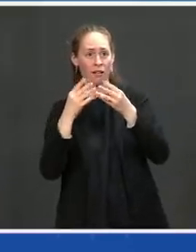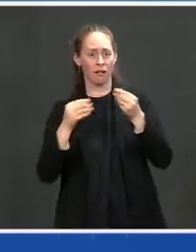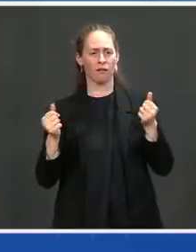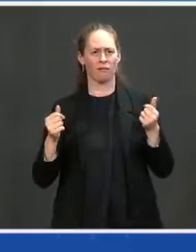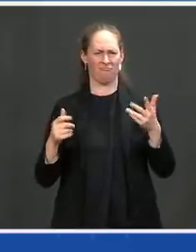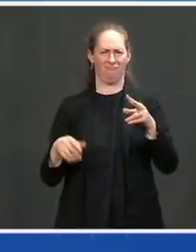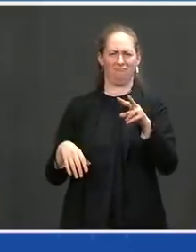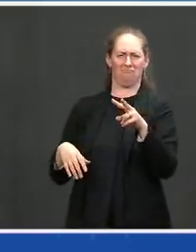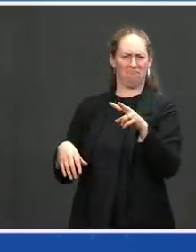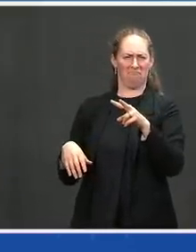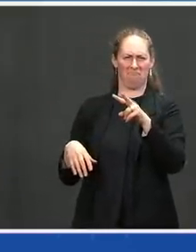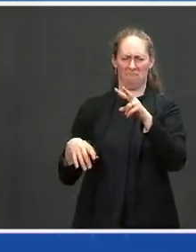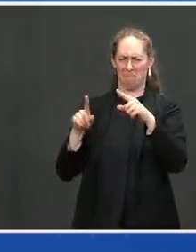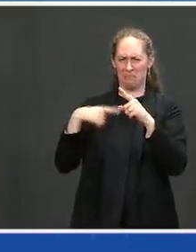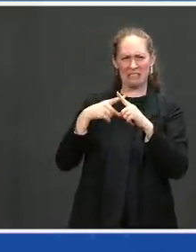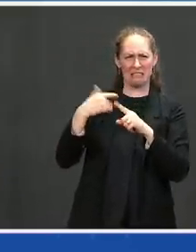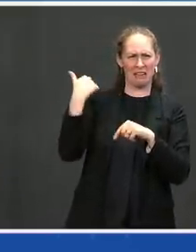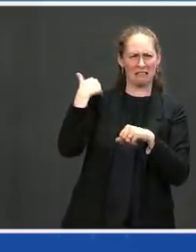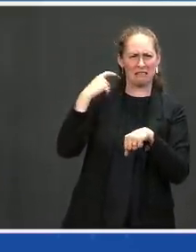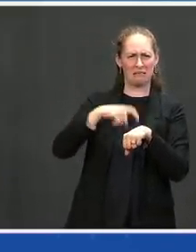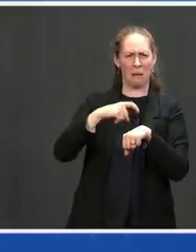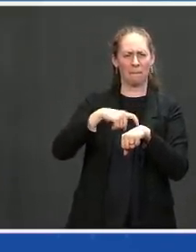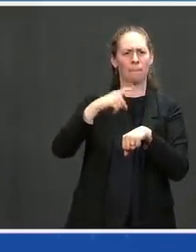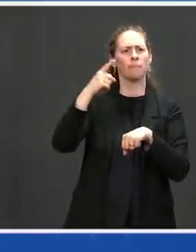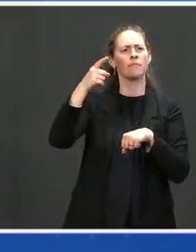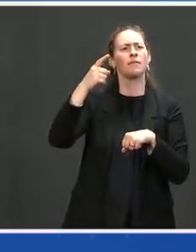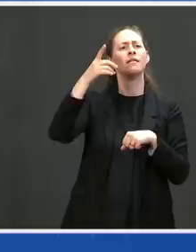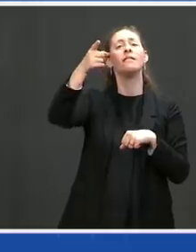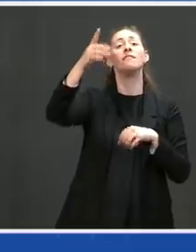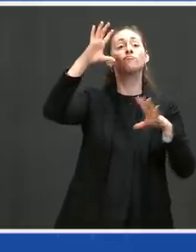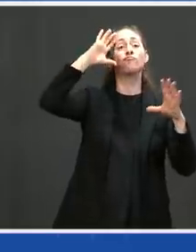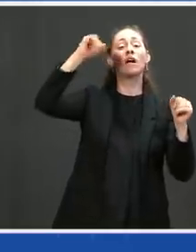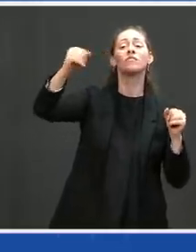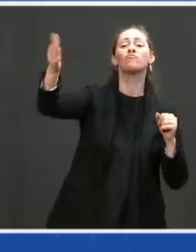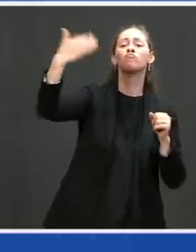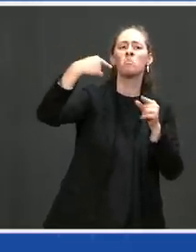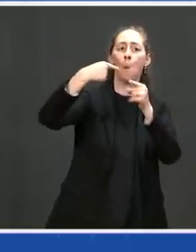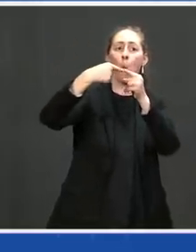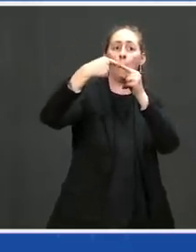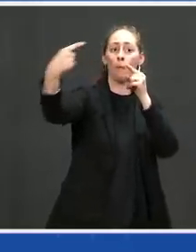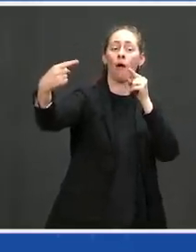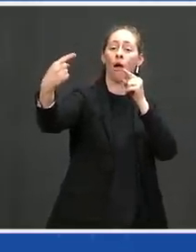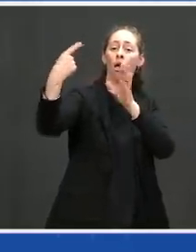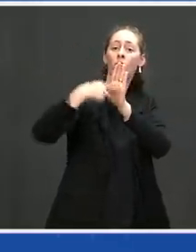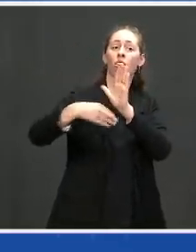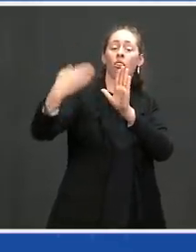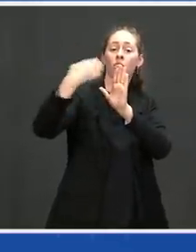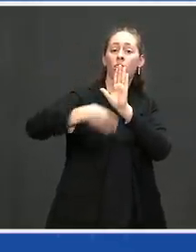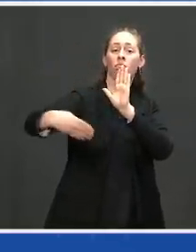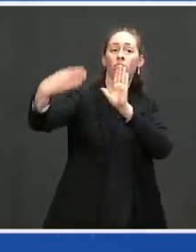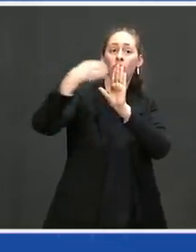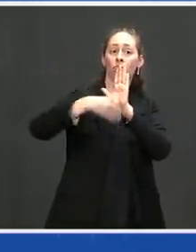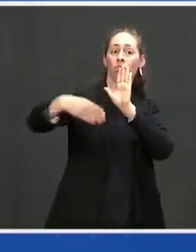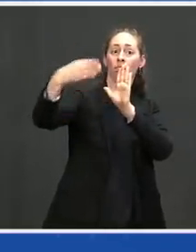down at least a half a dozen times to talk about issues? Everything from how we work -- we're working with a group